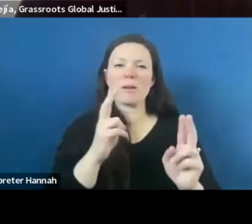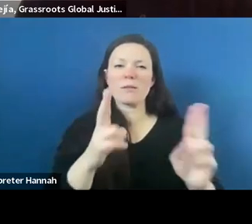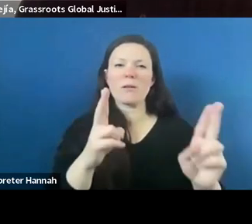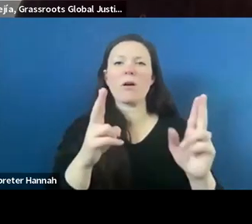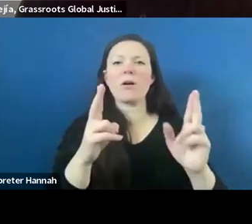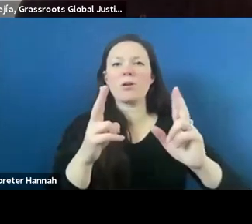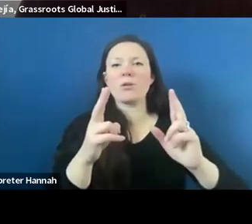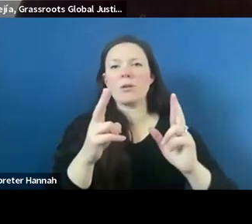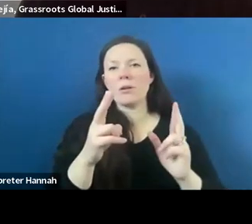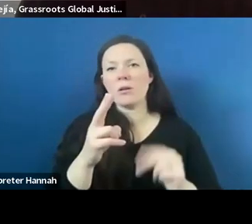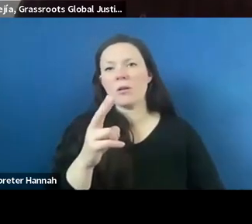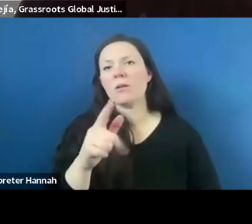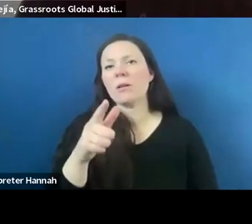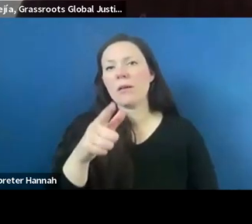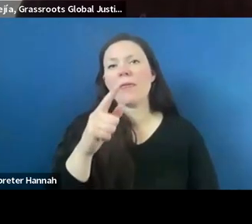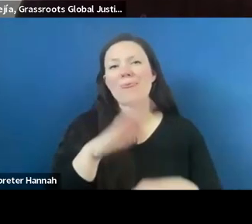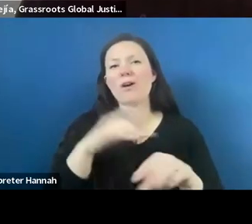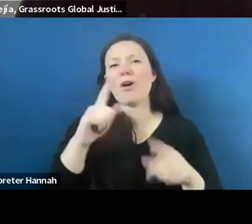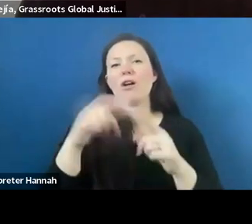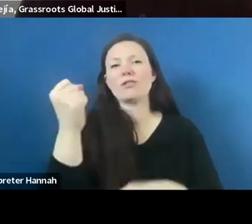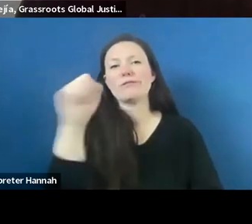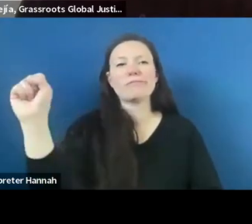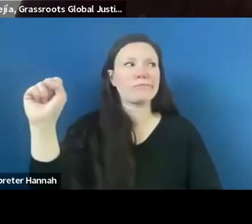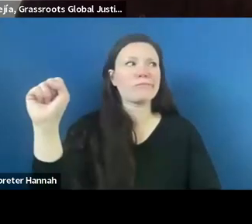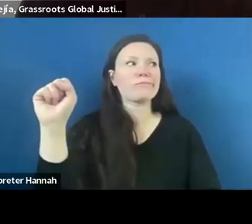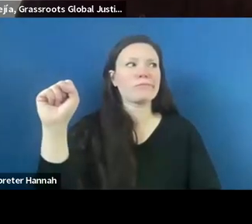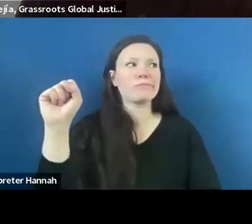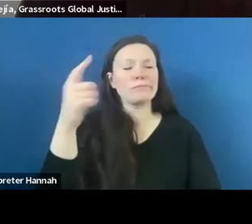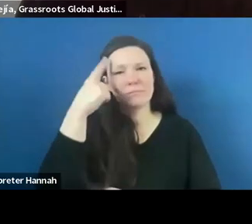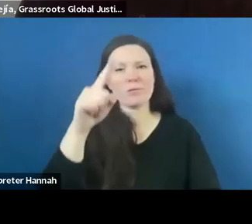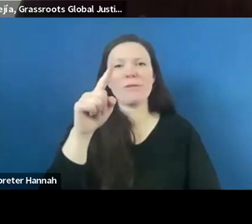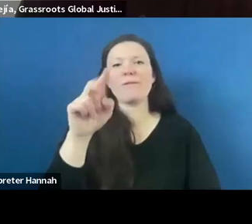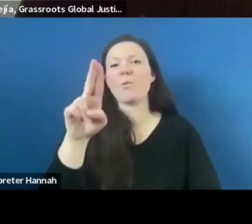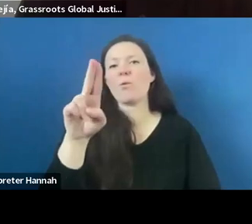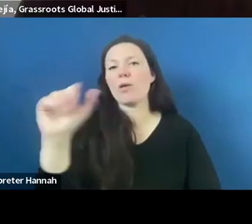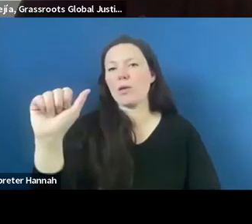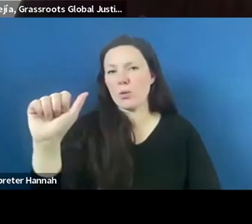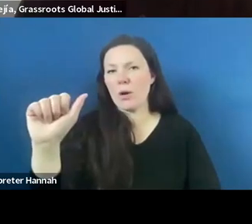Palestinian bid called to boycott because of the UAE's support